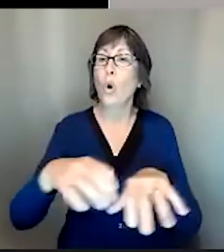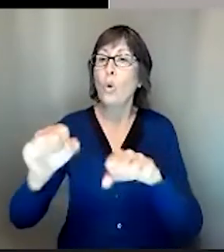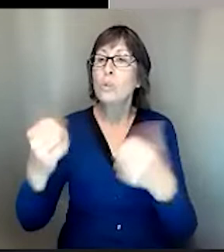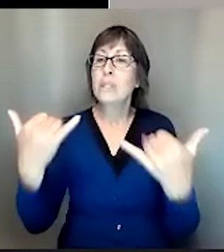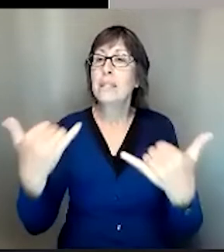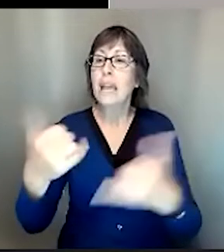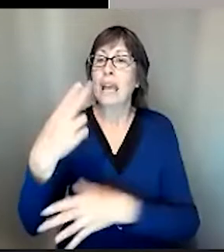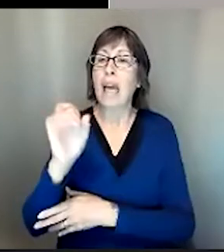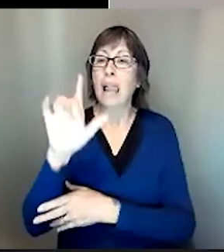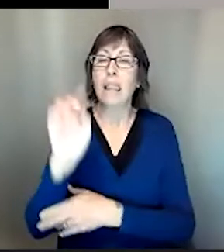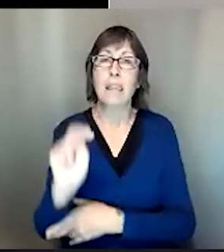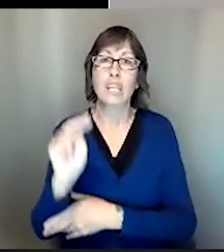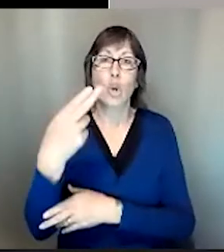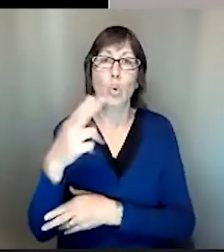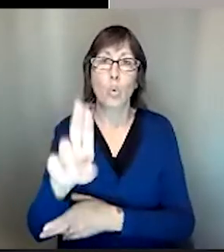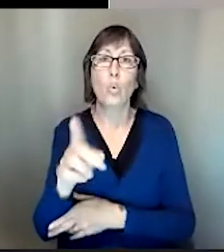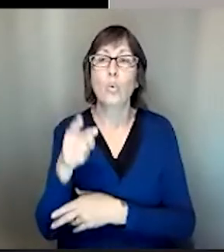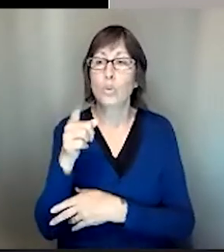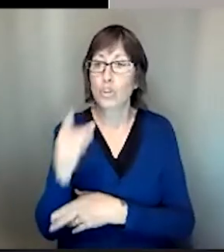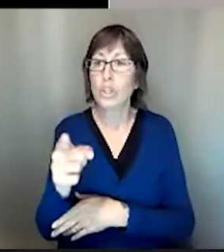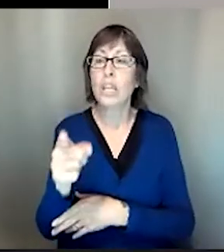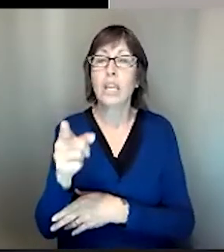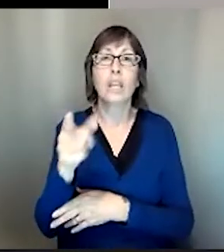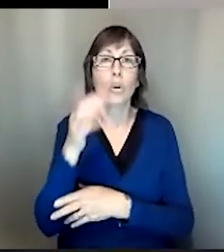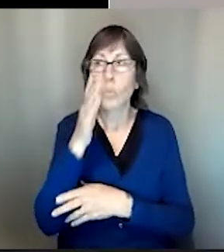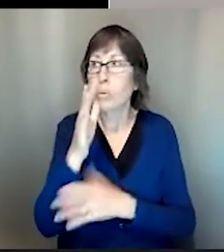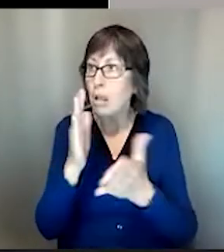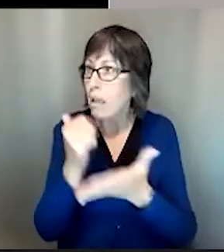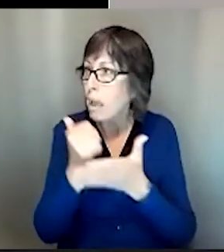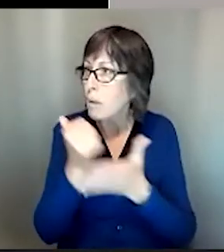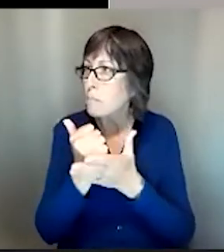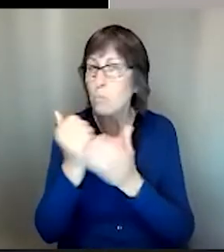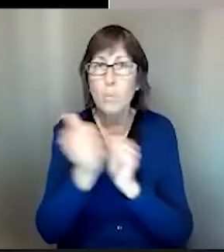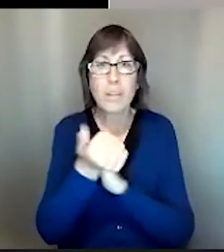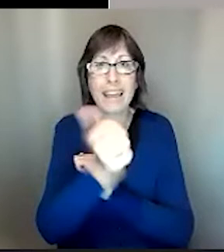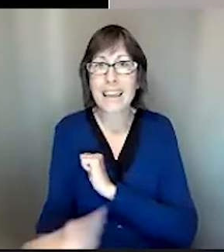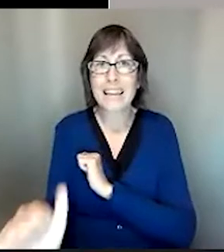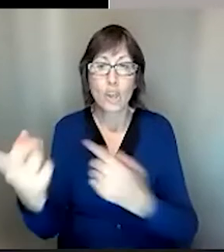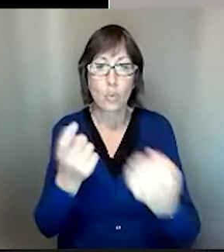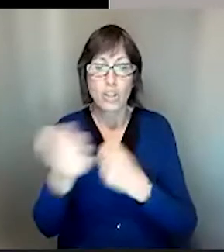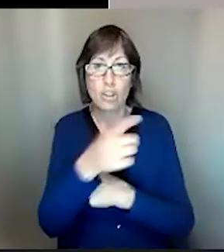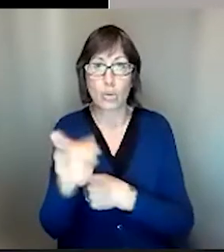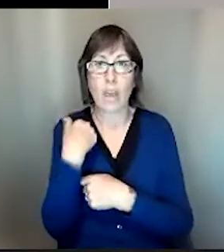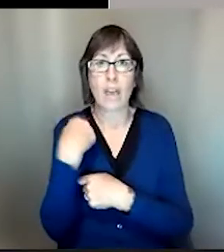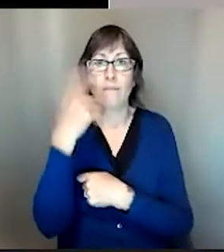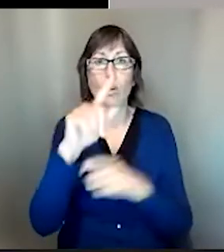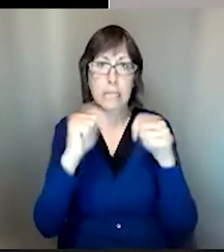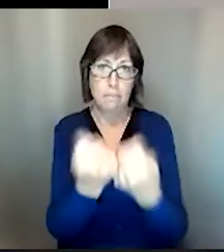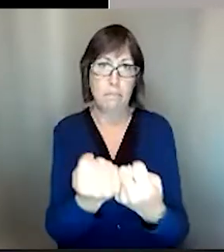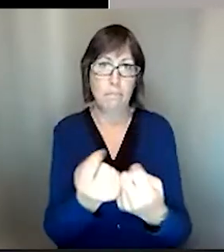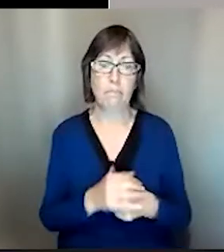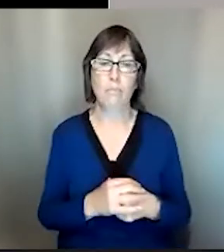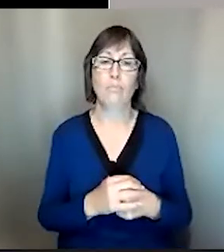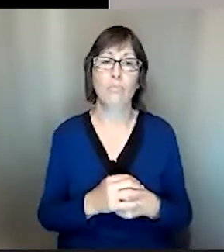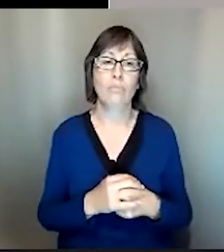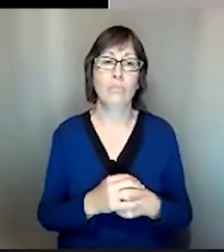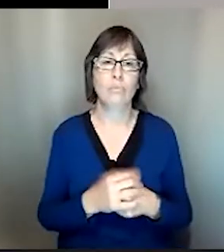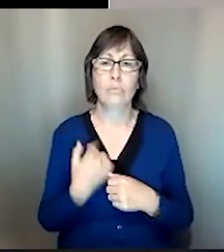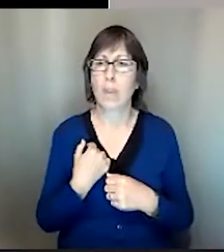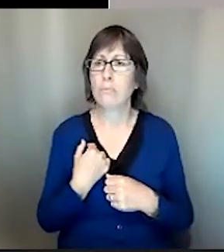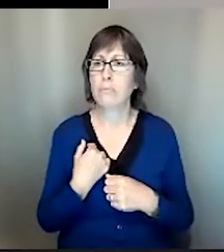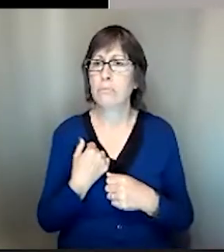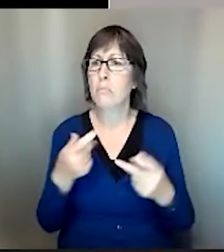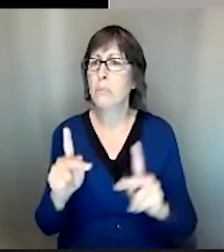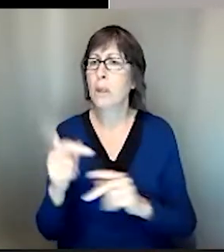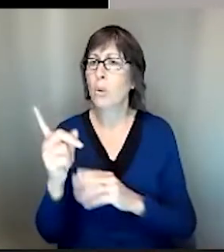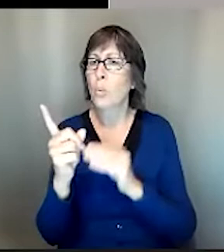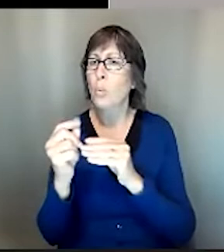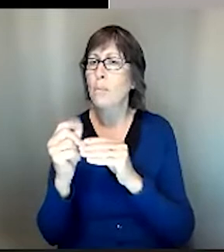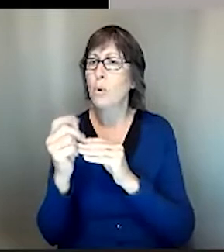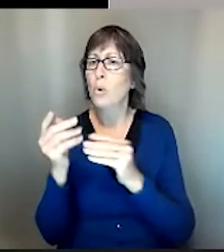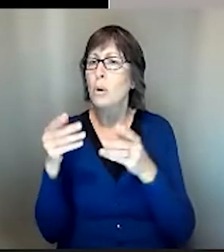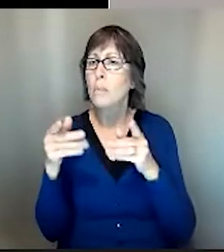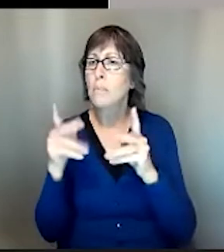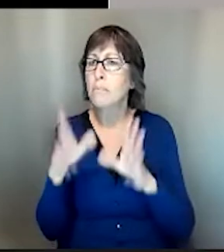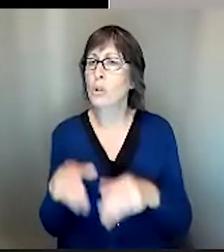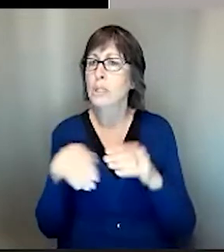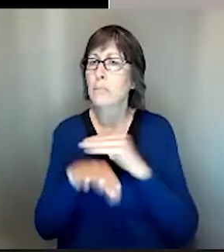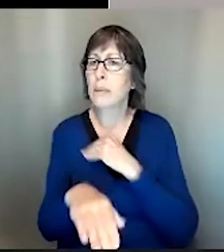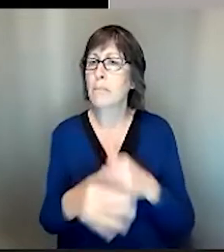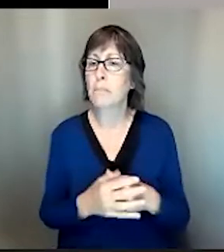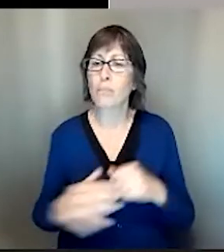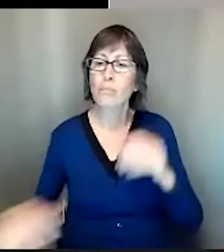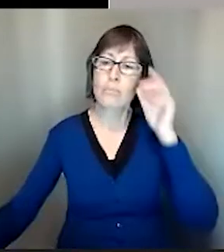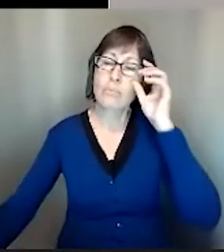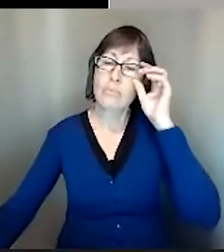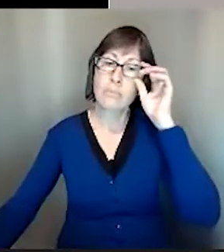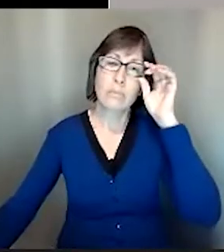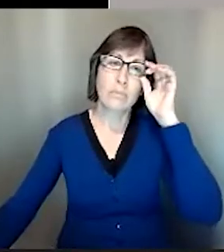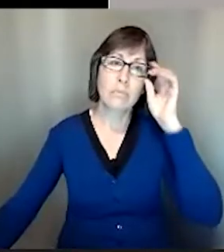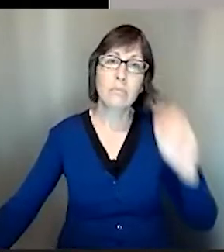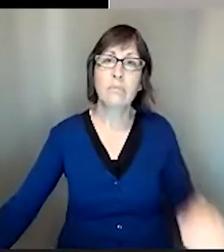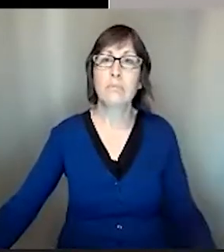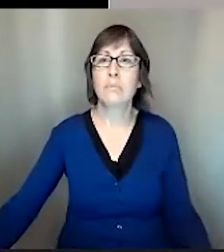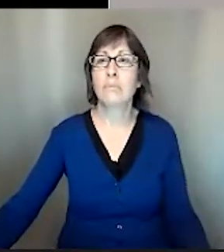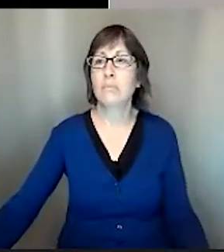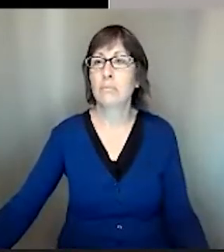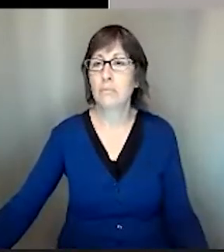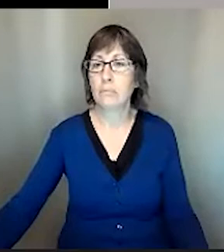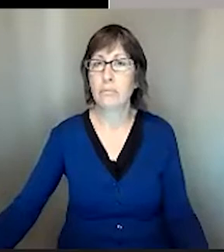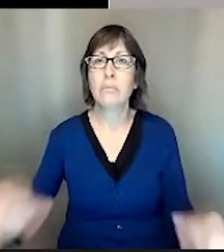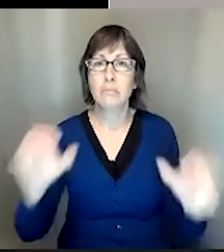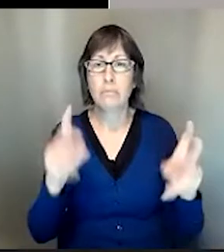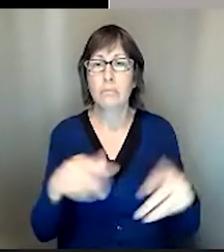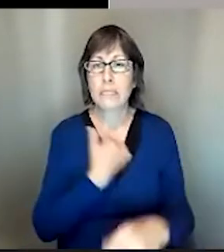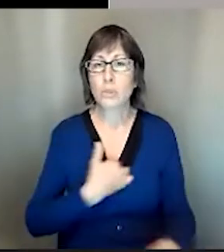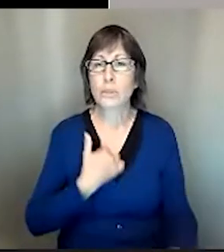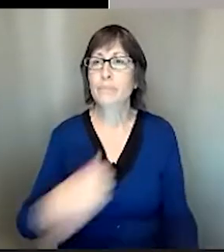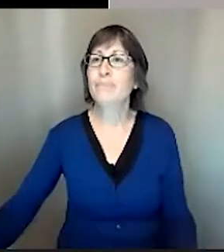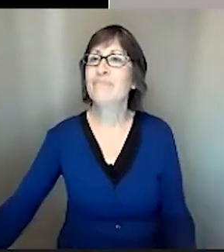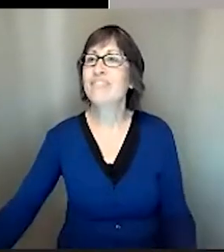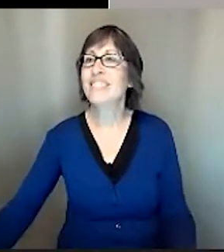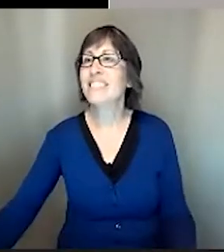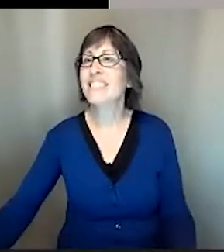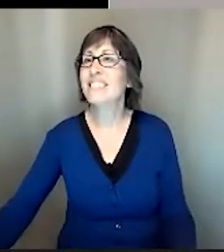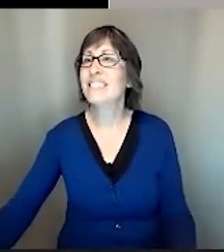Art Administrator. She will also be available to help with